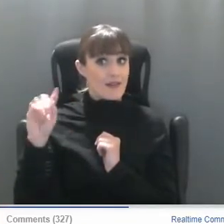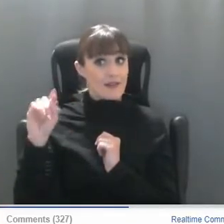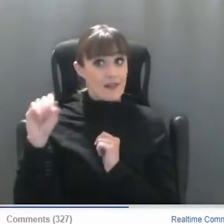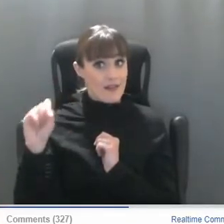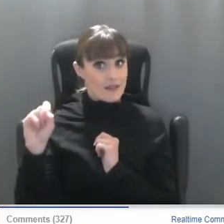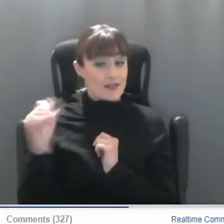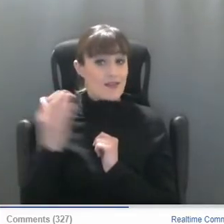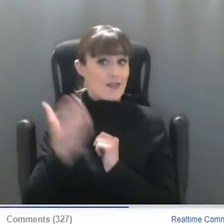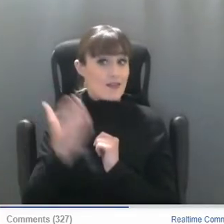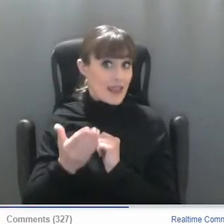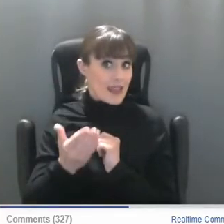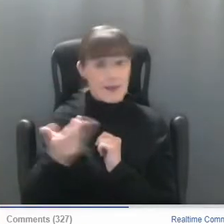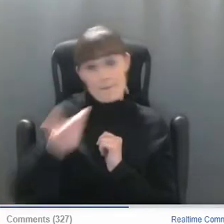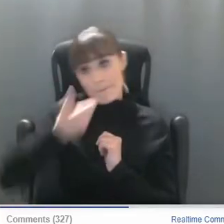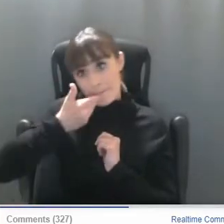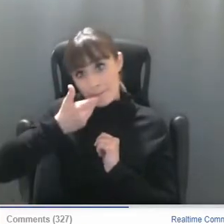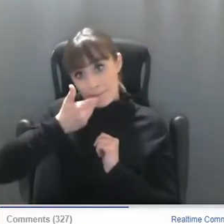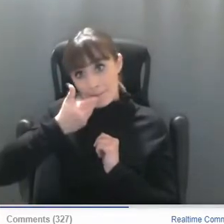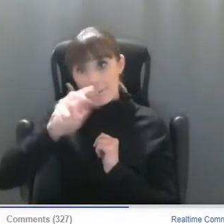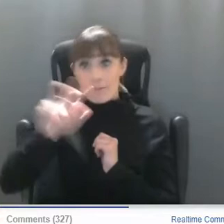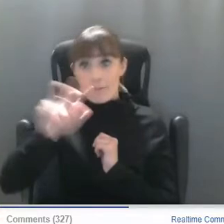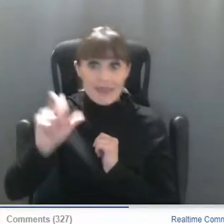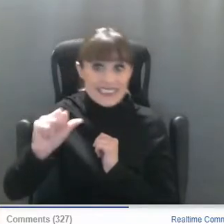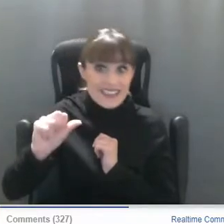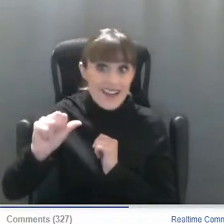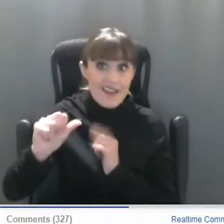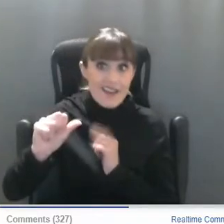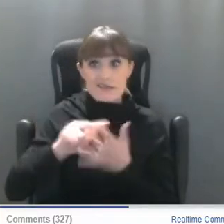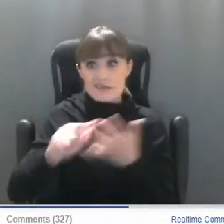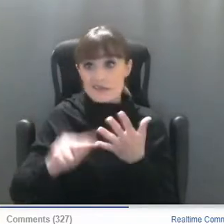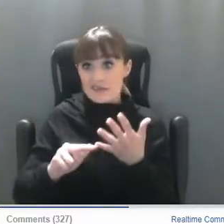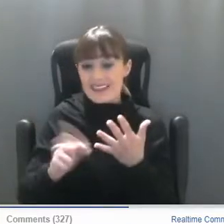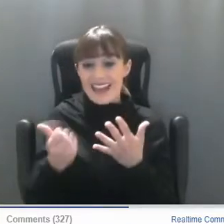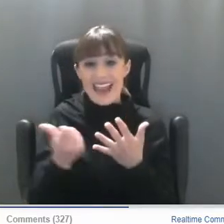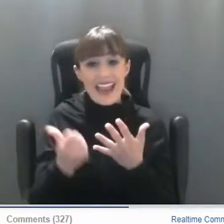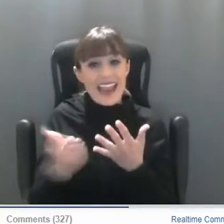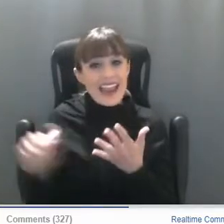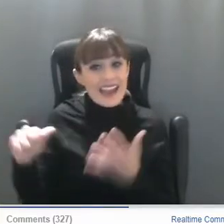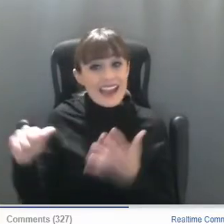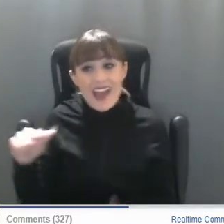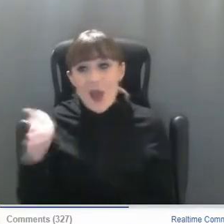guys have any more questions before we sort of sign off? 'Cause then we'll just go